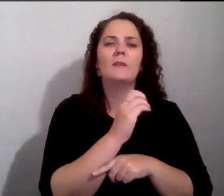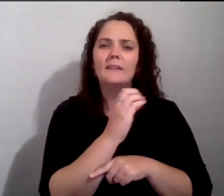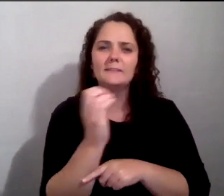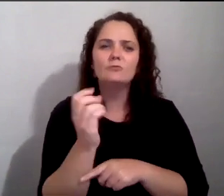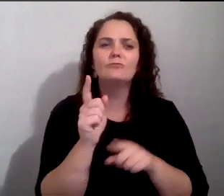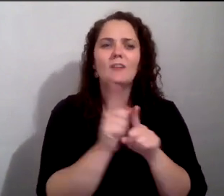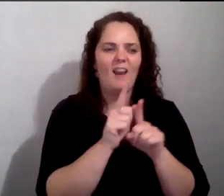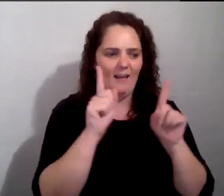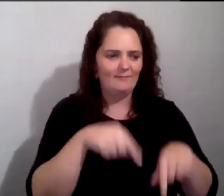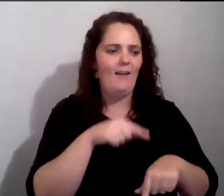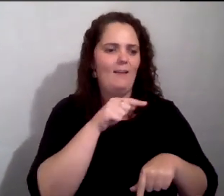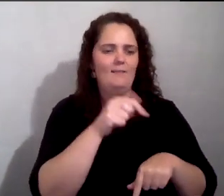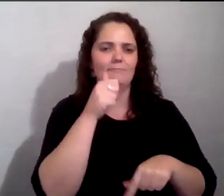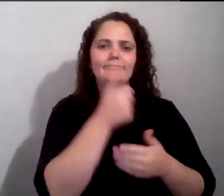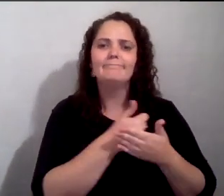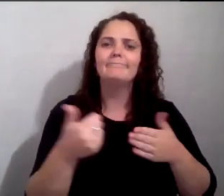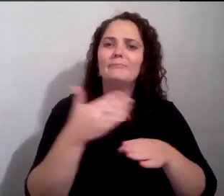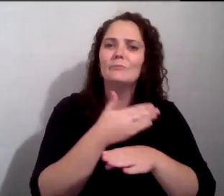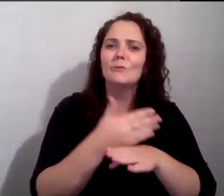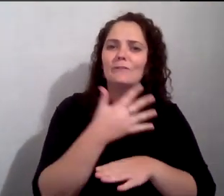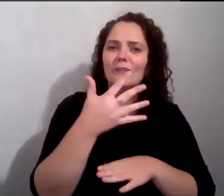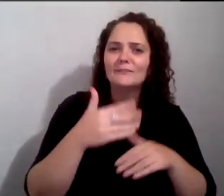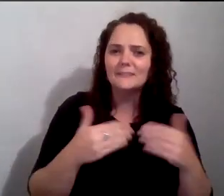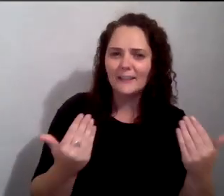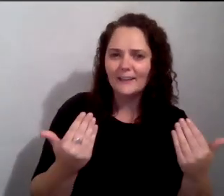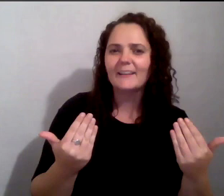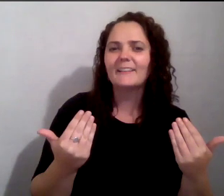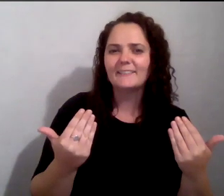like the five-day work week, creating newly segmented parts of life